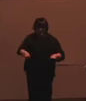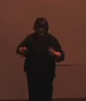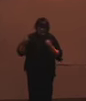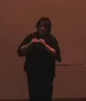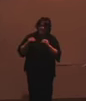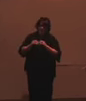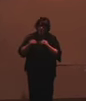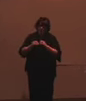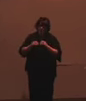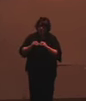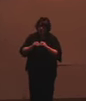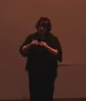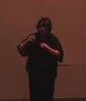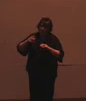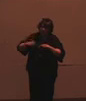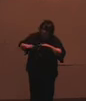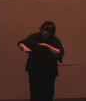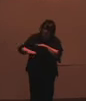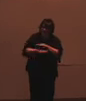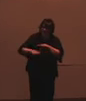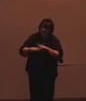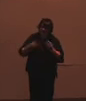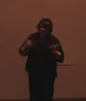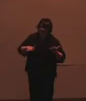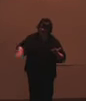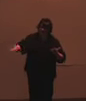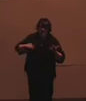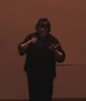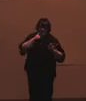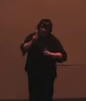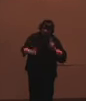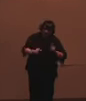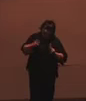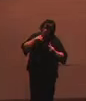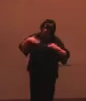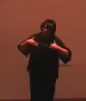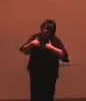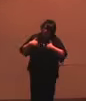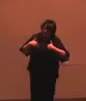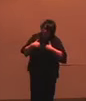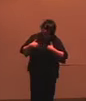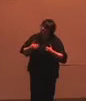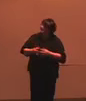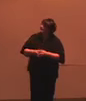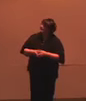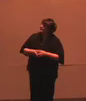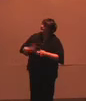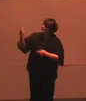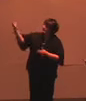for people or creatures to behave as they like. And this is the first model.